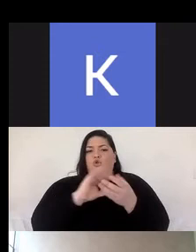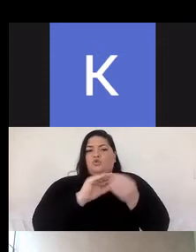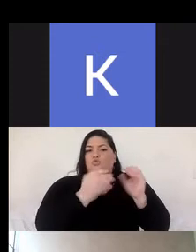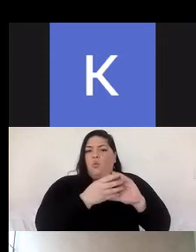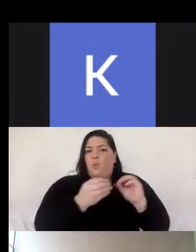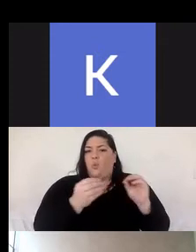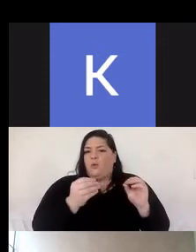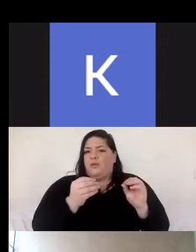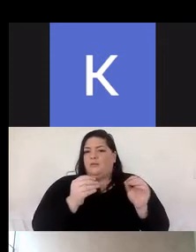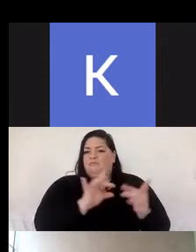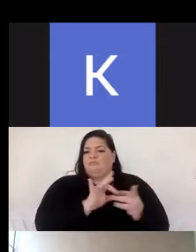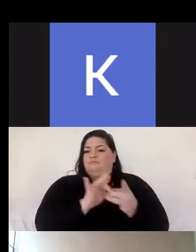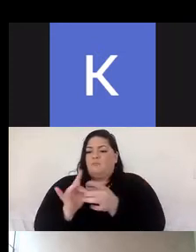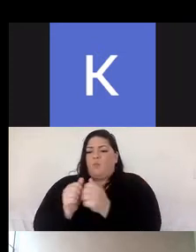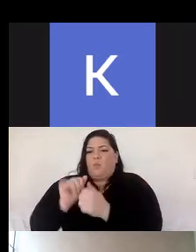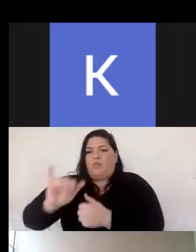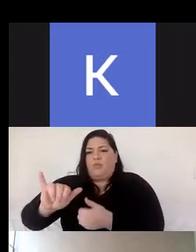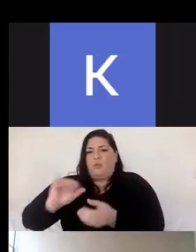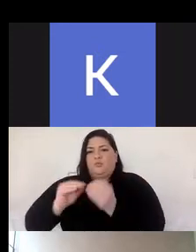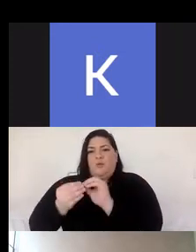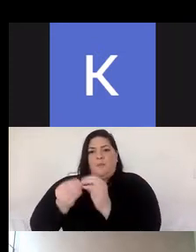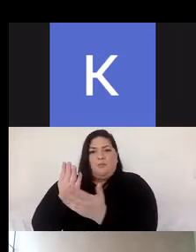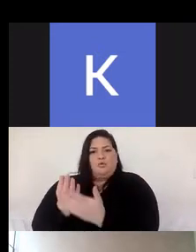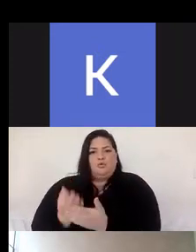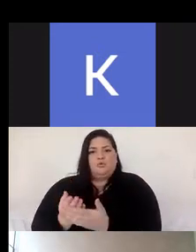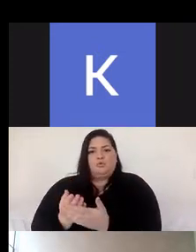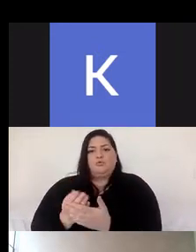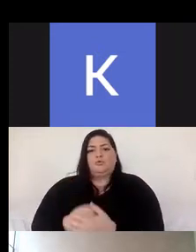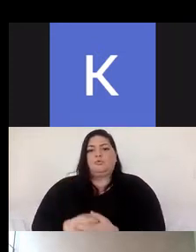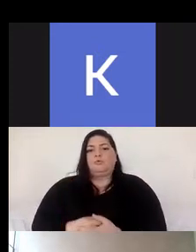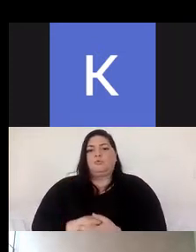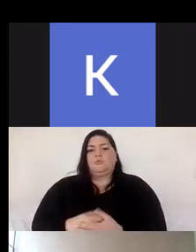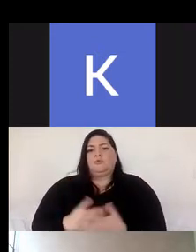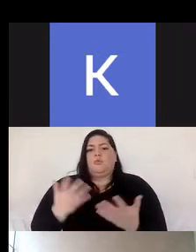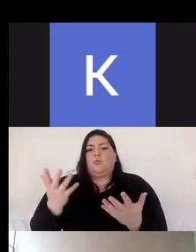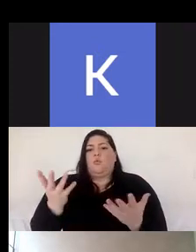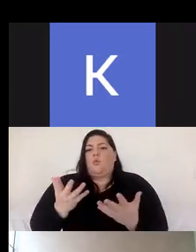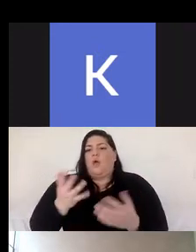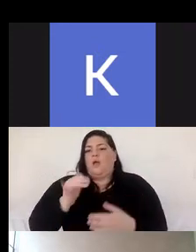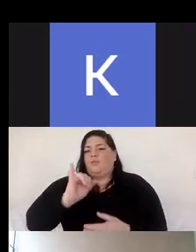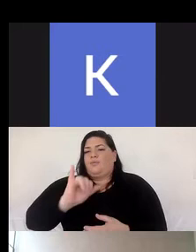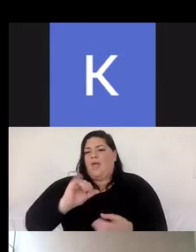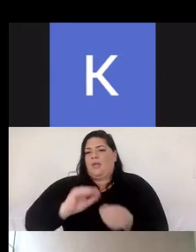What are these numbers grounded on in the field?